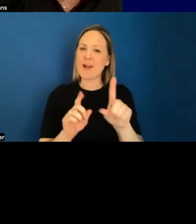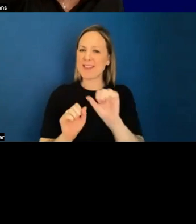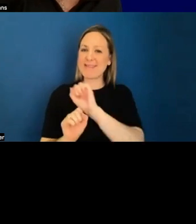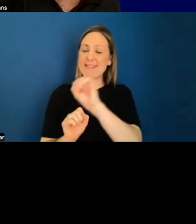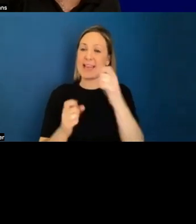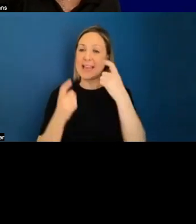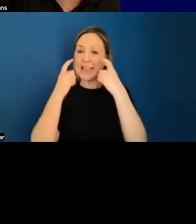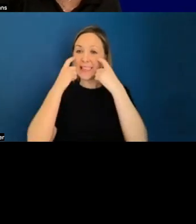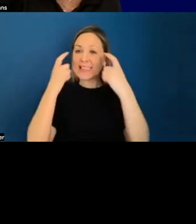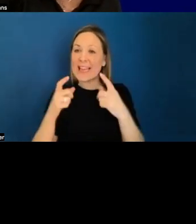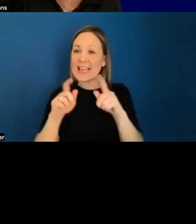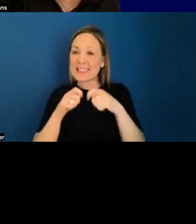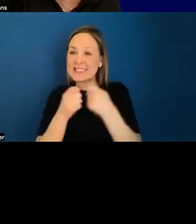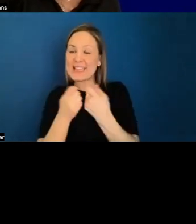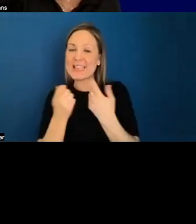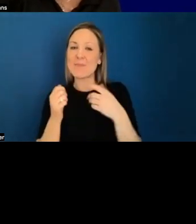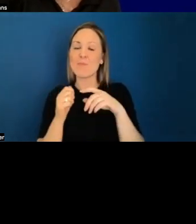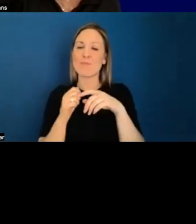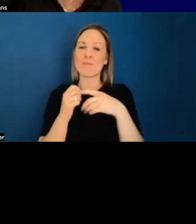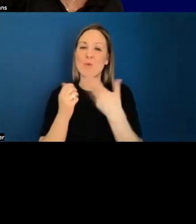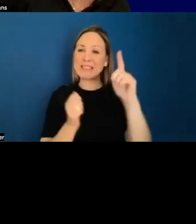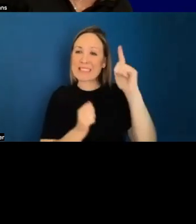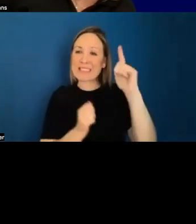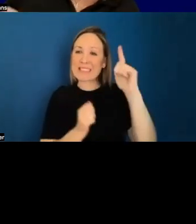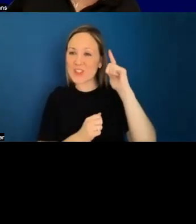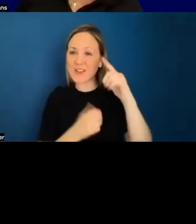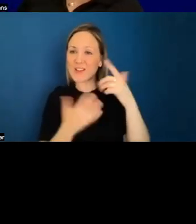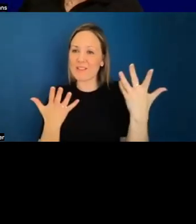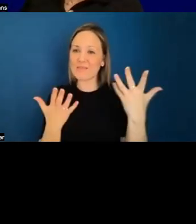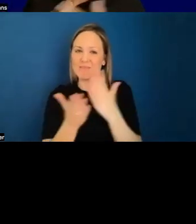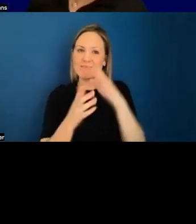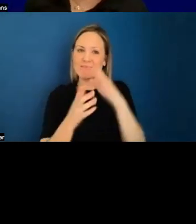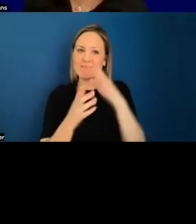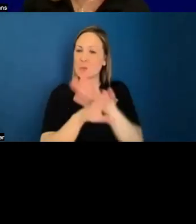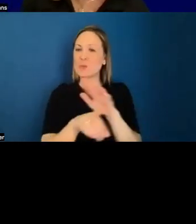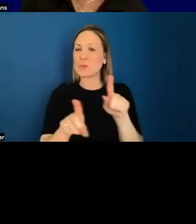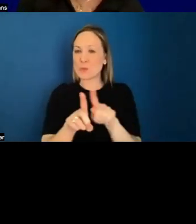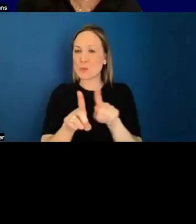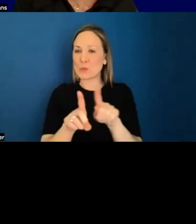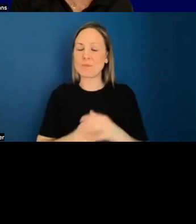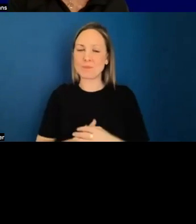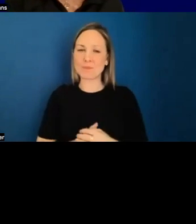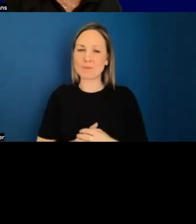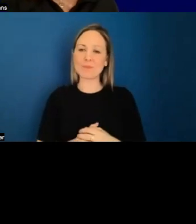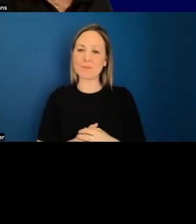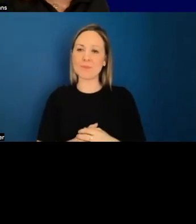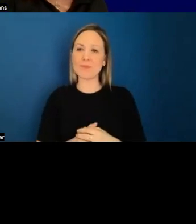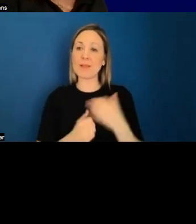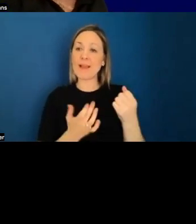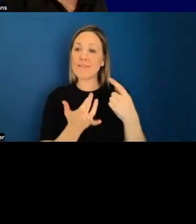caregiver, the clinician, the teacher. We have another person called Emma Leach